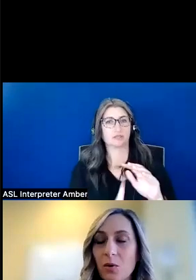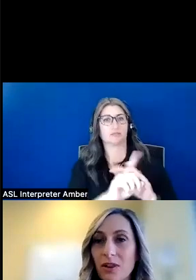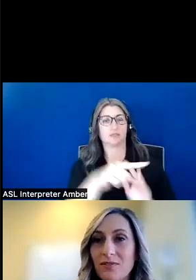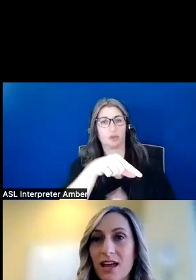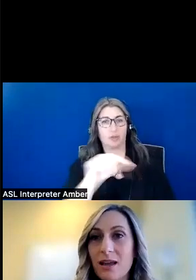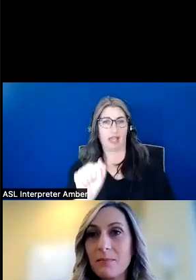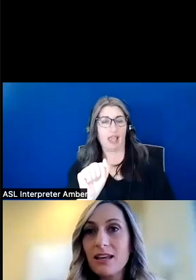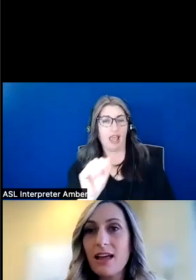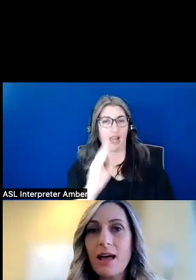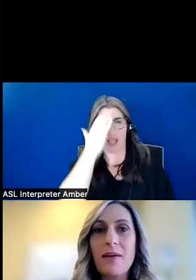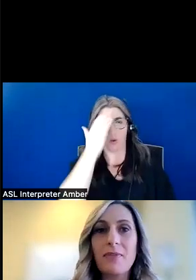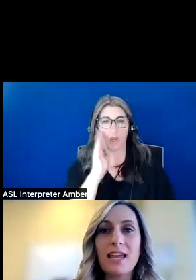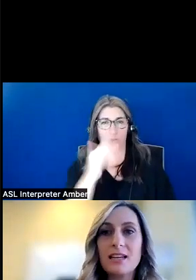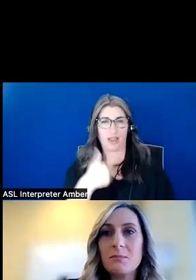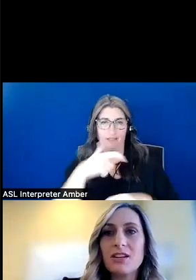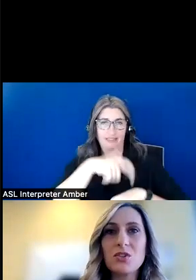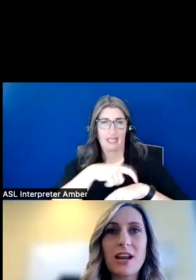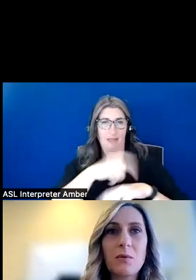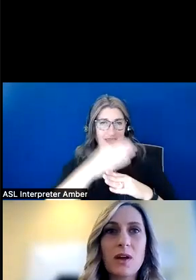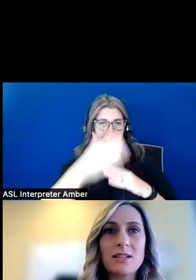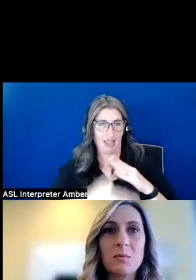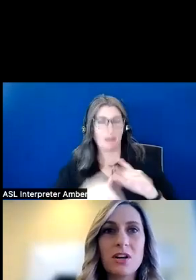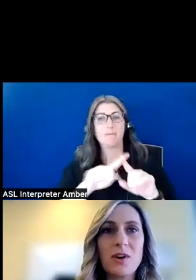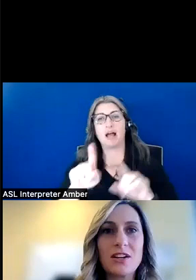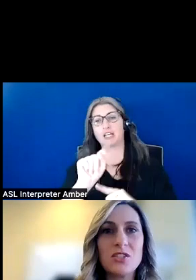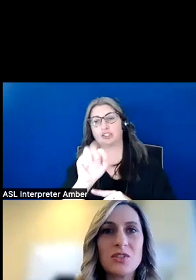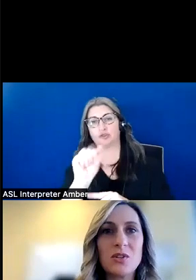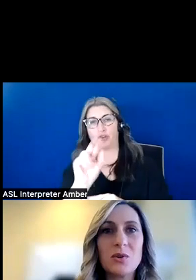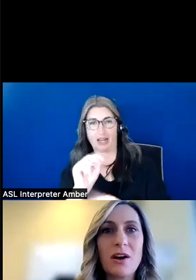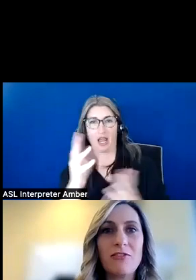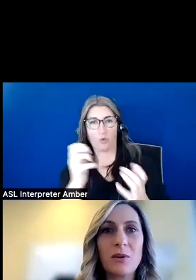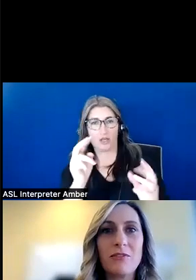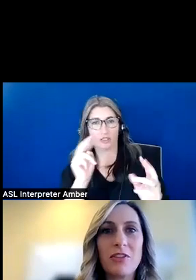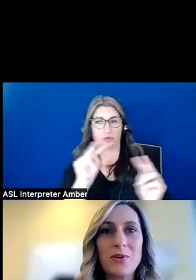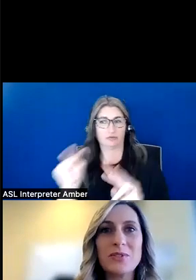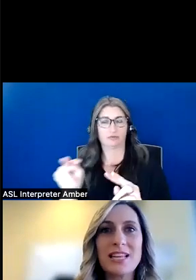I know we'll have time at the end, but Tran, I did want to direct you to a few of those